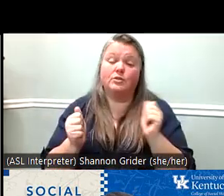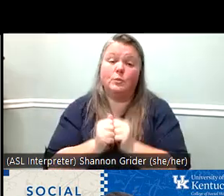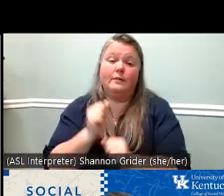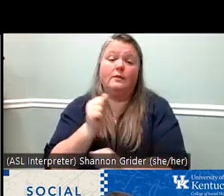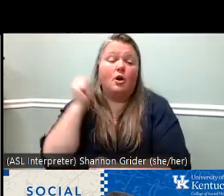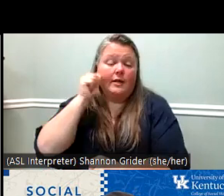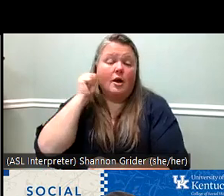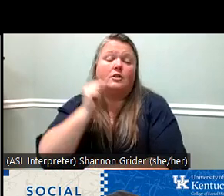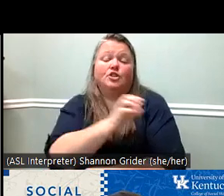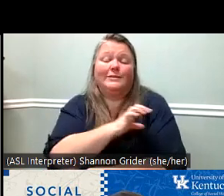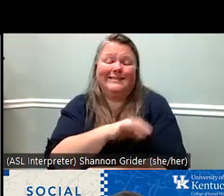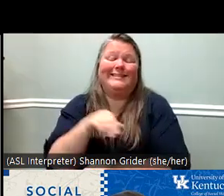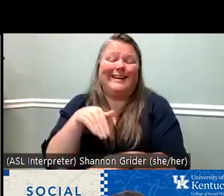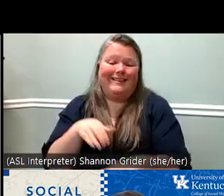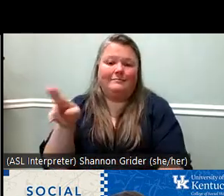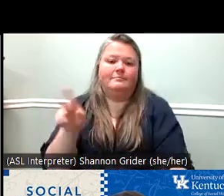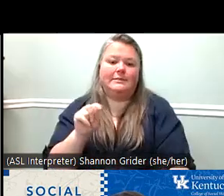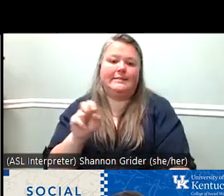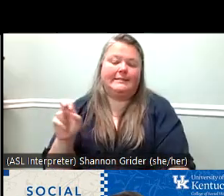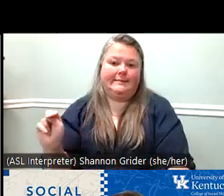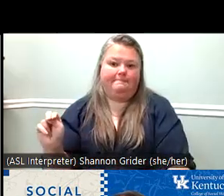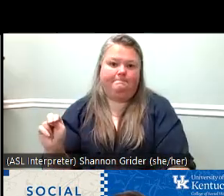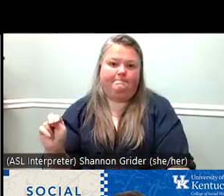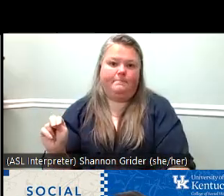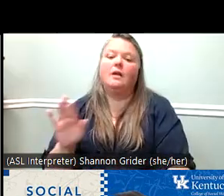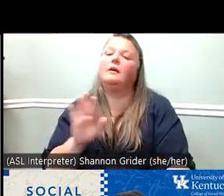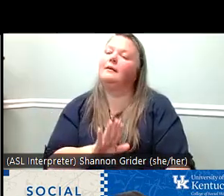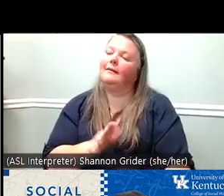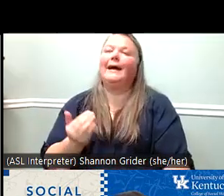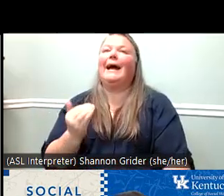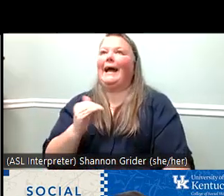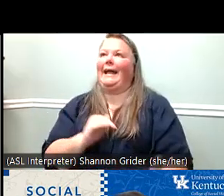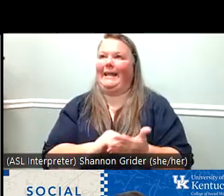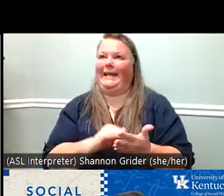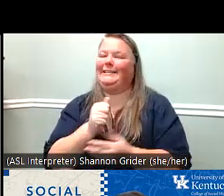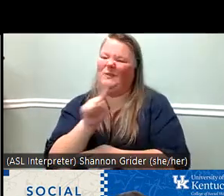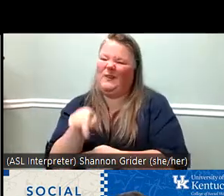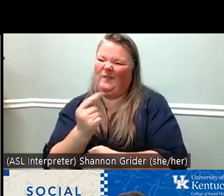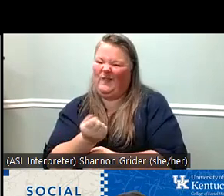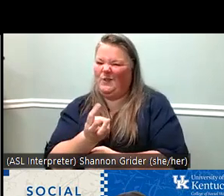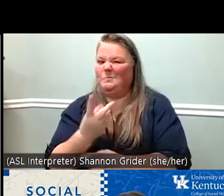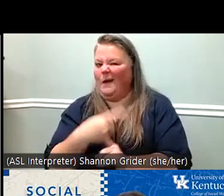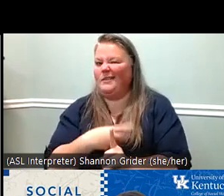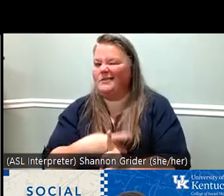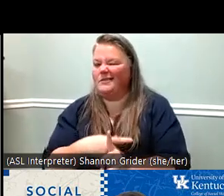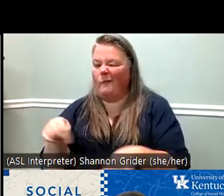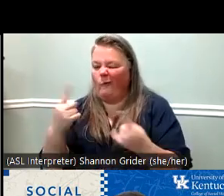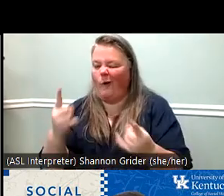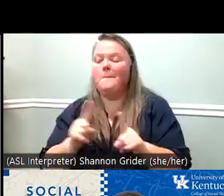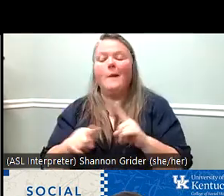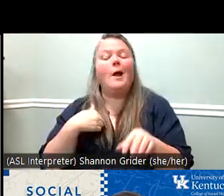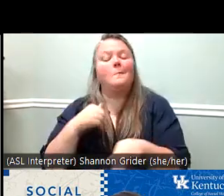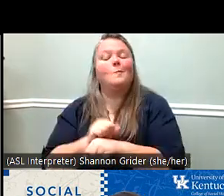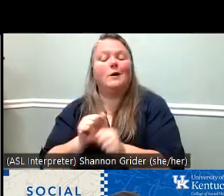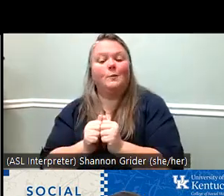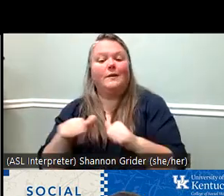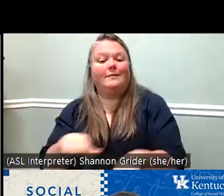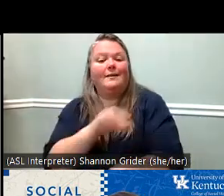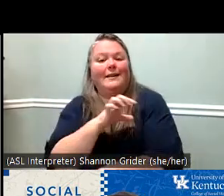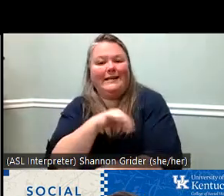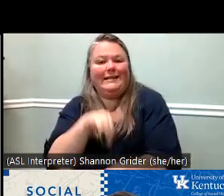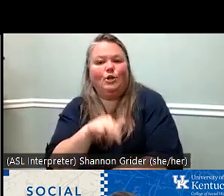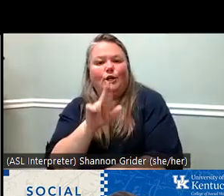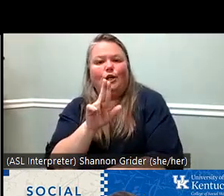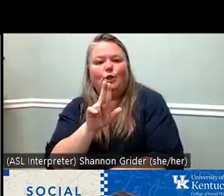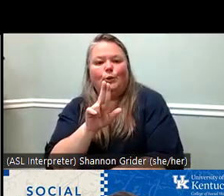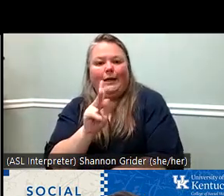GOING TO GO INTRODUCE YOU TO THEM AND WE'RE GOING TO MAKE SURE YOU GET CONNECTED TO RESOURCES. SO THAT'S WHAT WE'RE TRYING TO DO IN INTEGRATING AND IT'S ALREADY